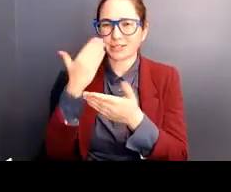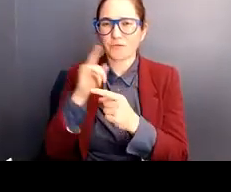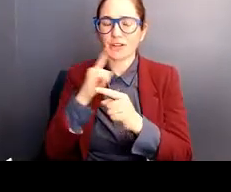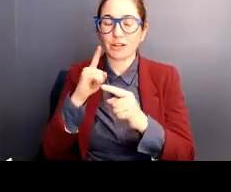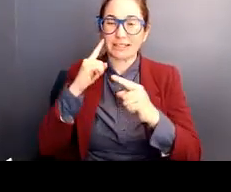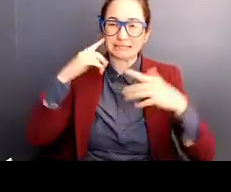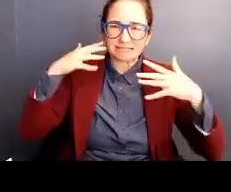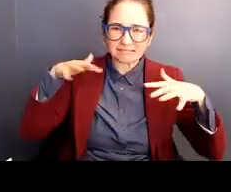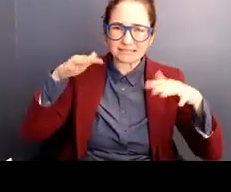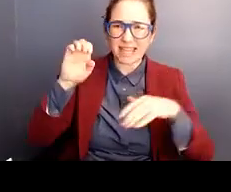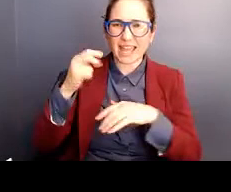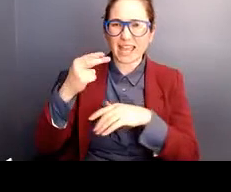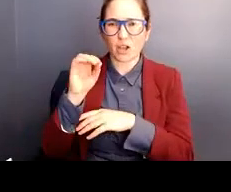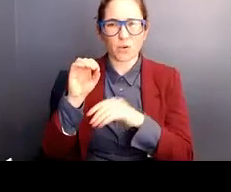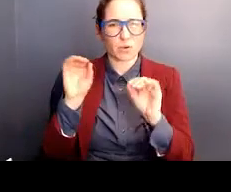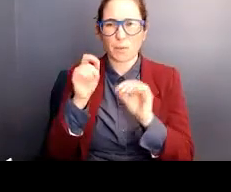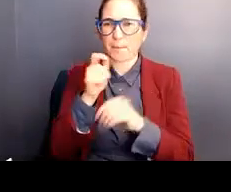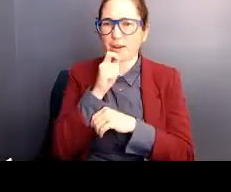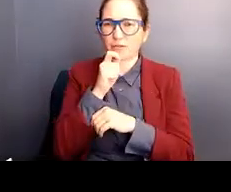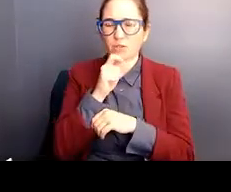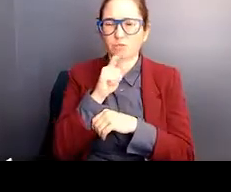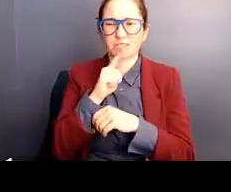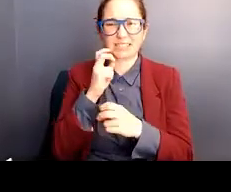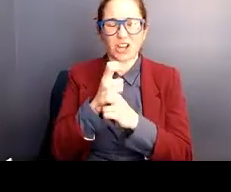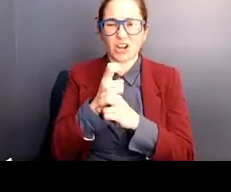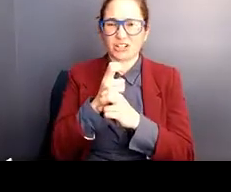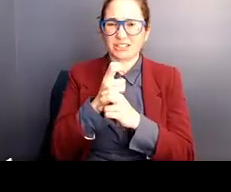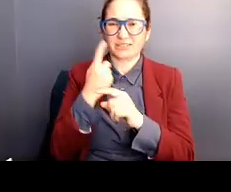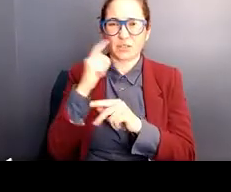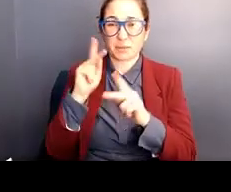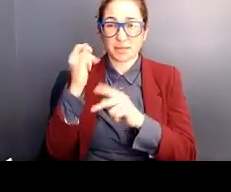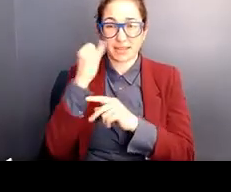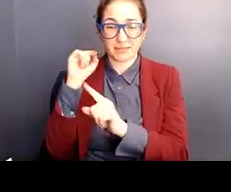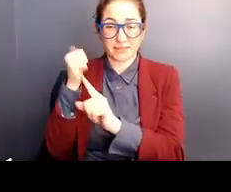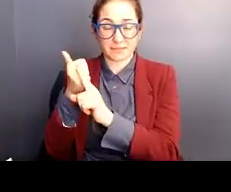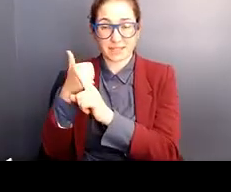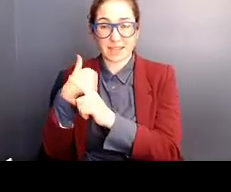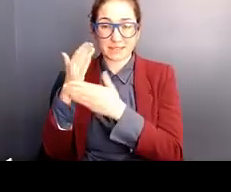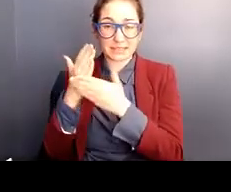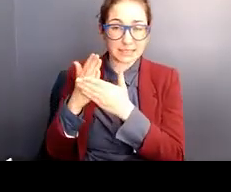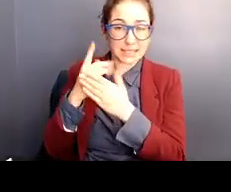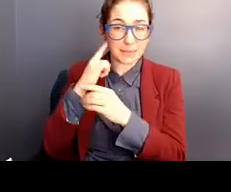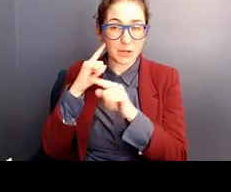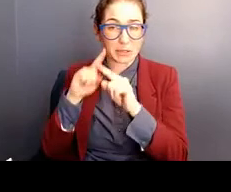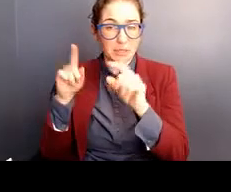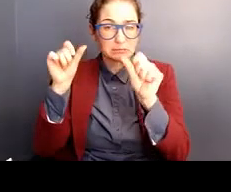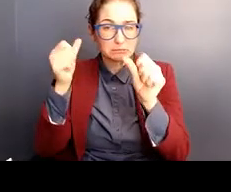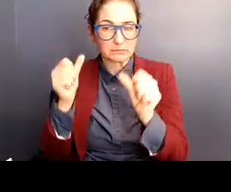there weren't microphones. So that's really, really hard for somebody who has some hearing but is losing it. So we want to make